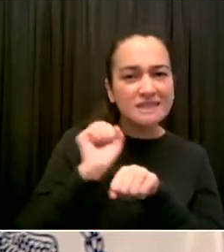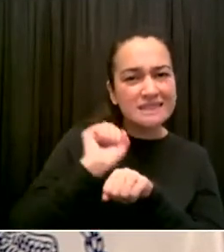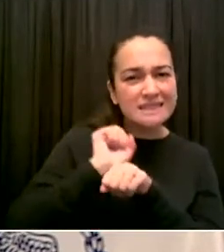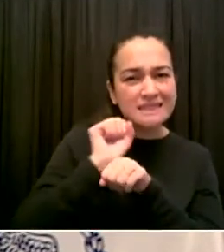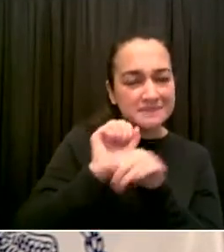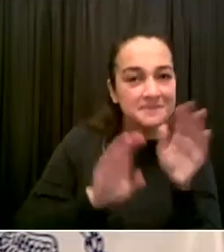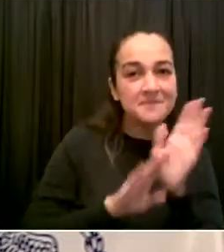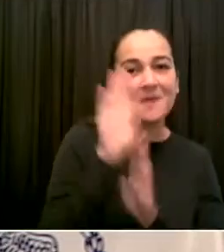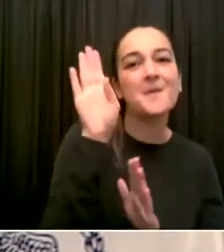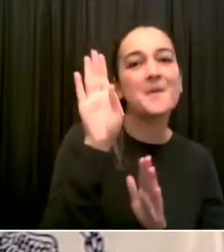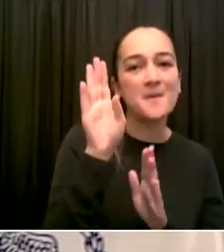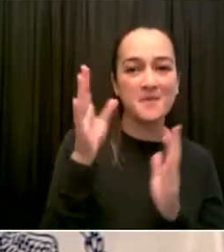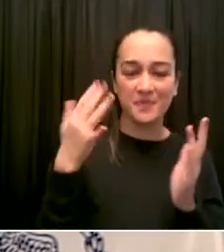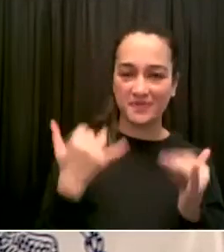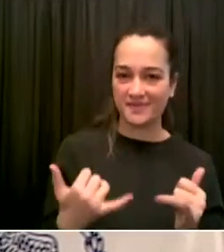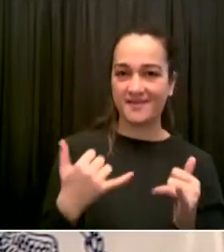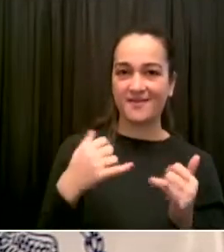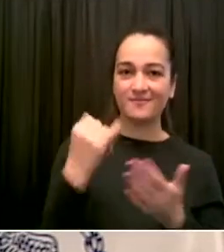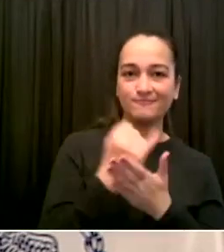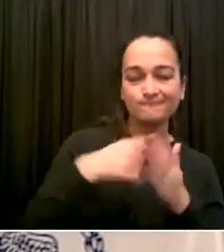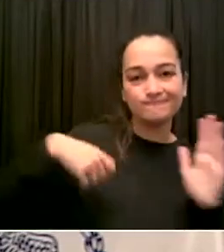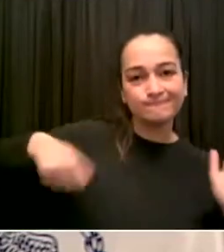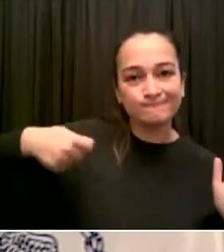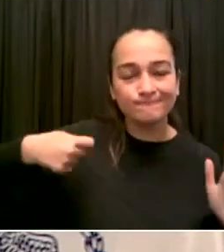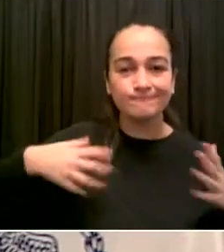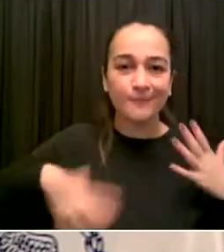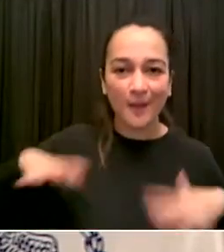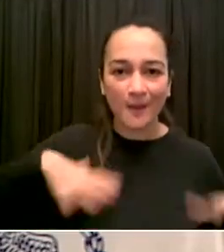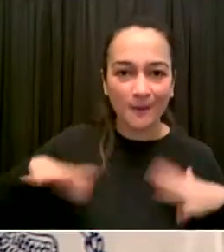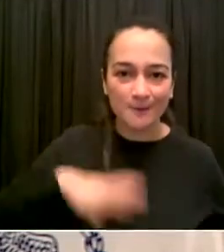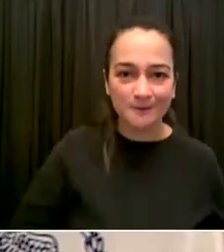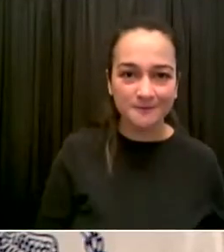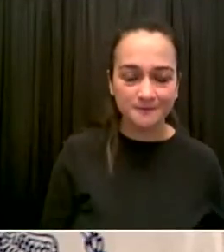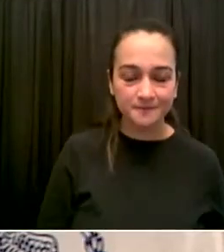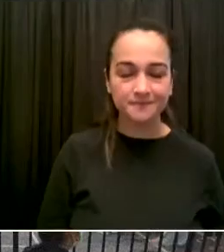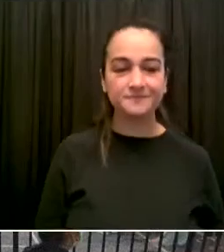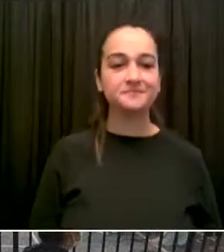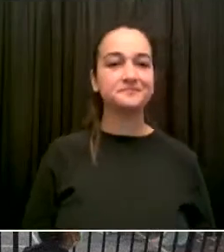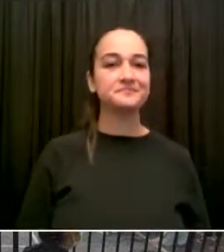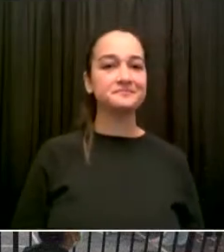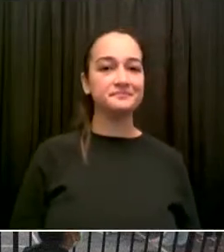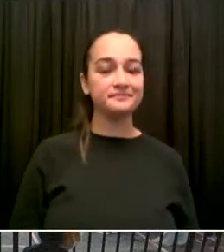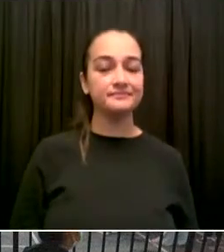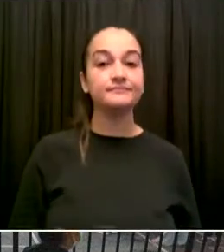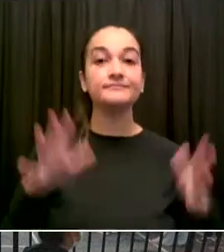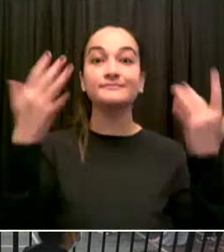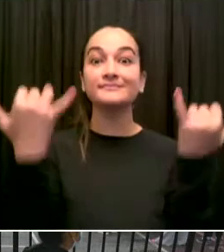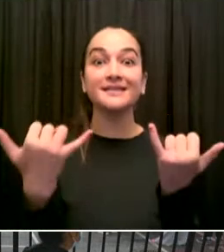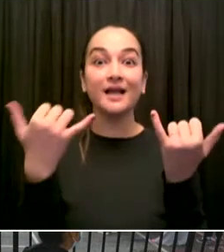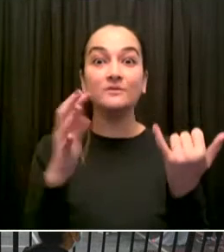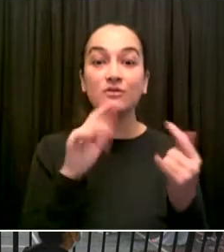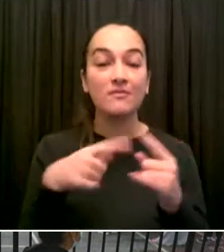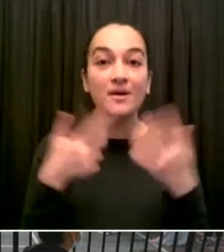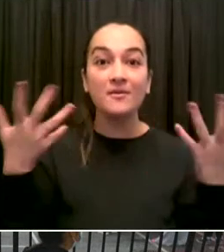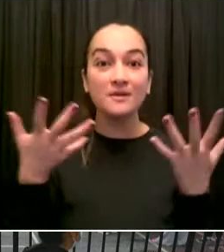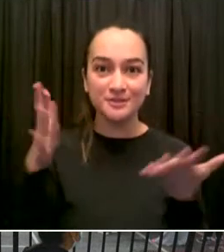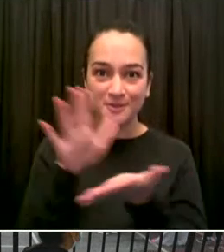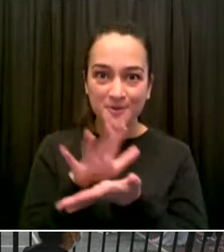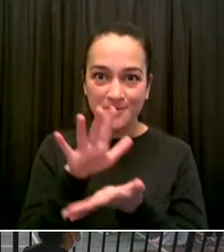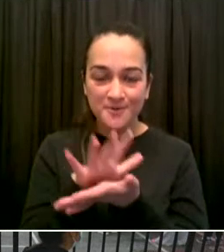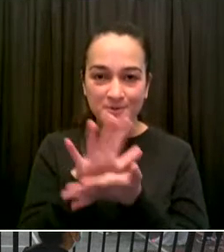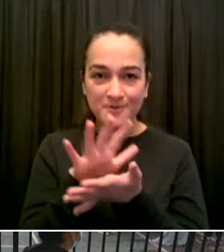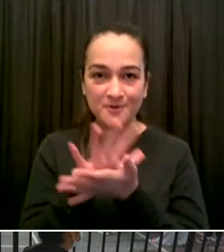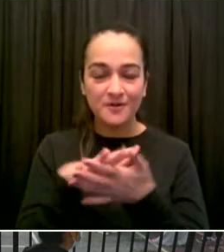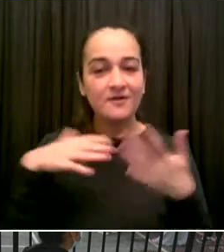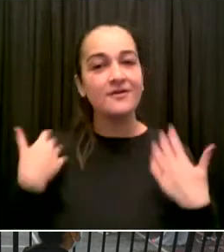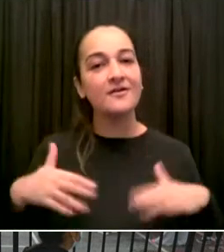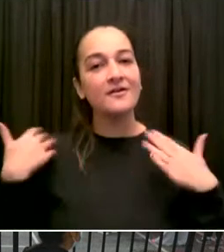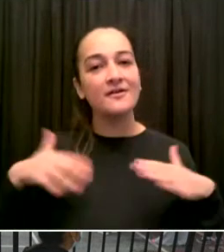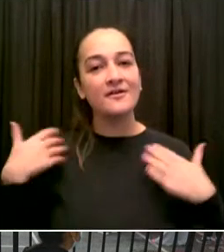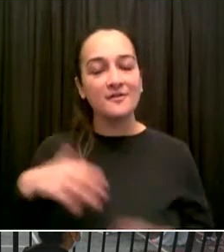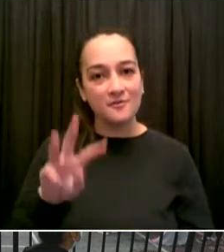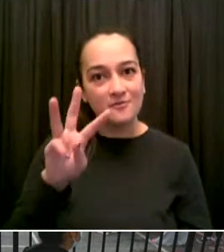MOST IMPORTANT THINGS THAT WILL